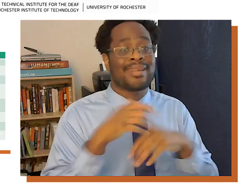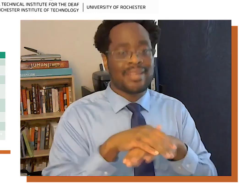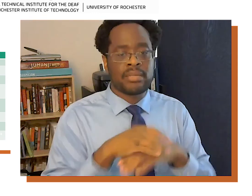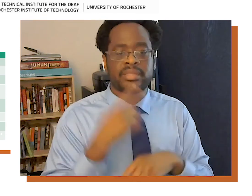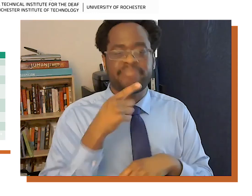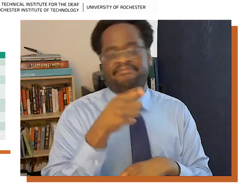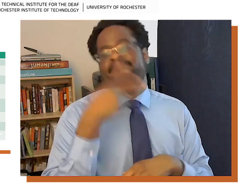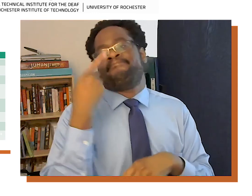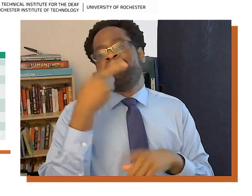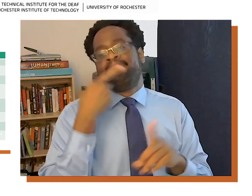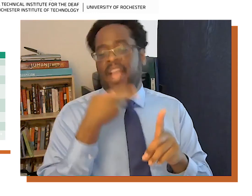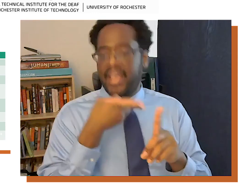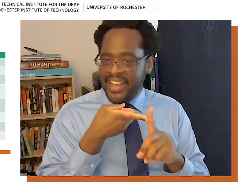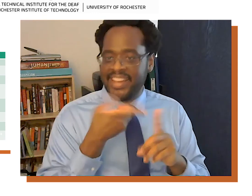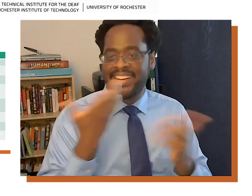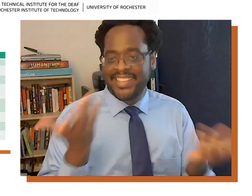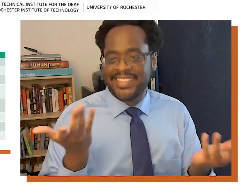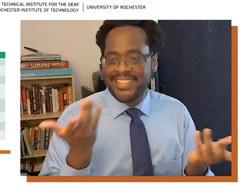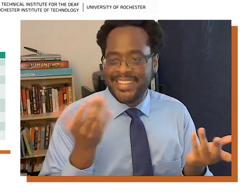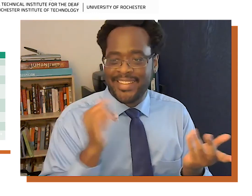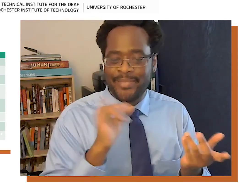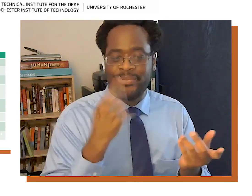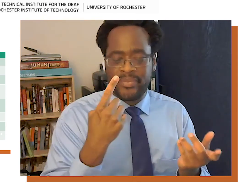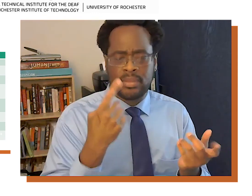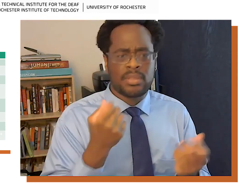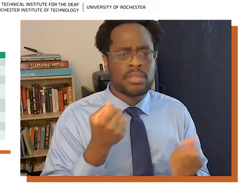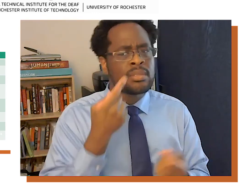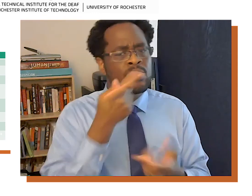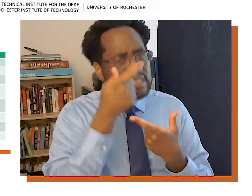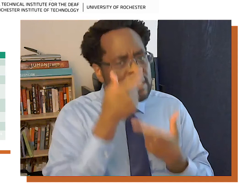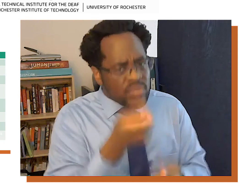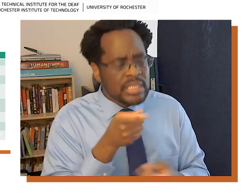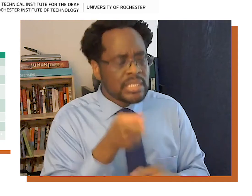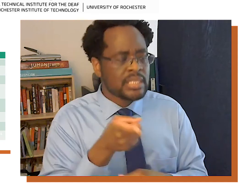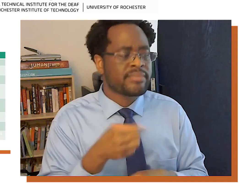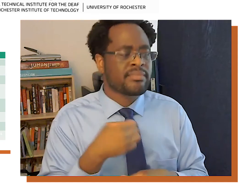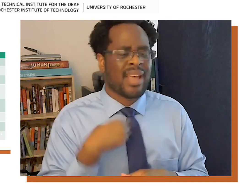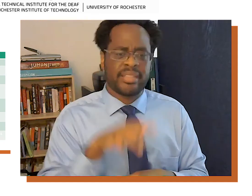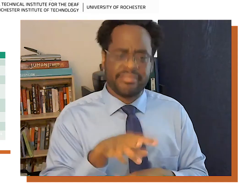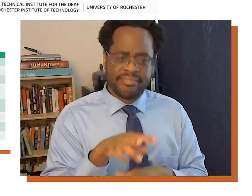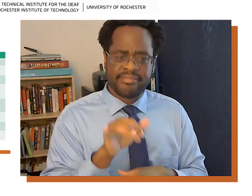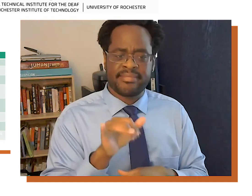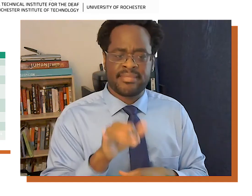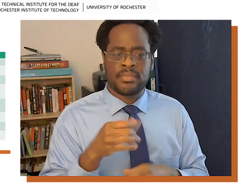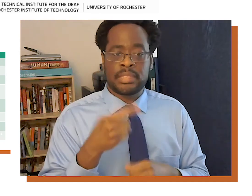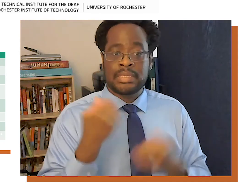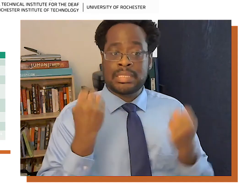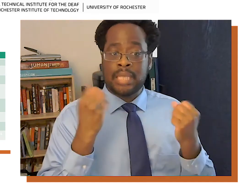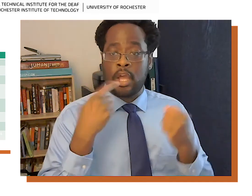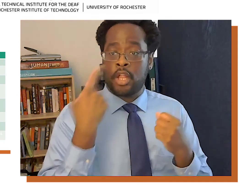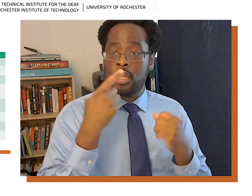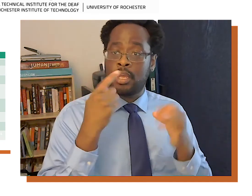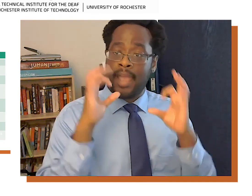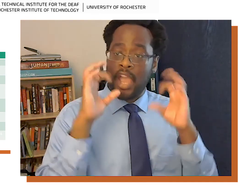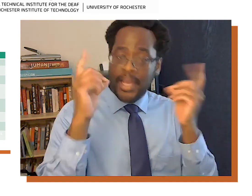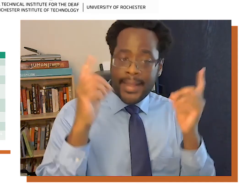those numbers were swapped, and there was a higher disagreement on this one for the Signed English. I thought these results were interesting.